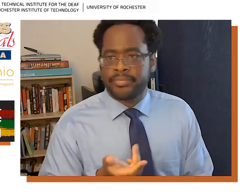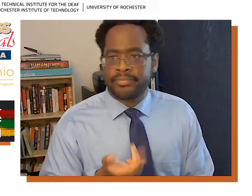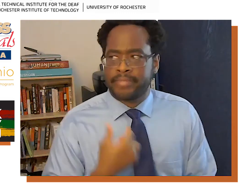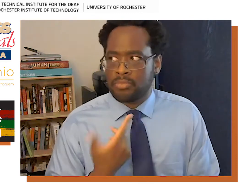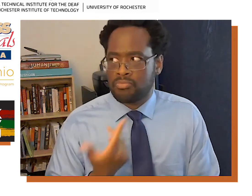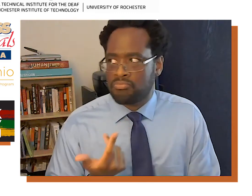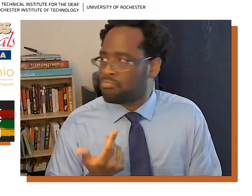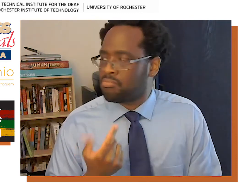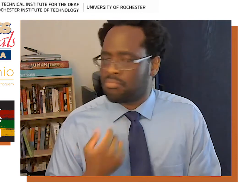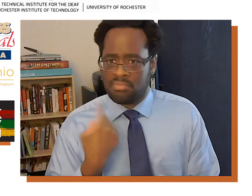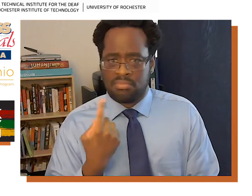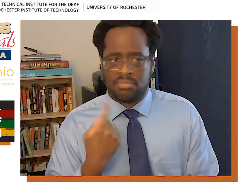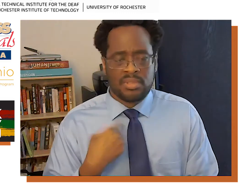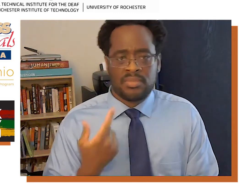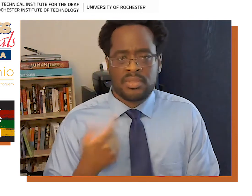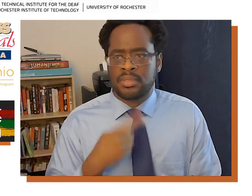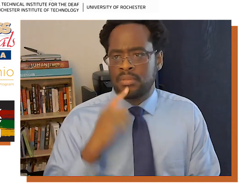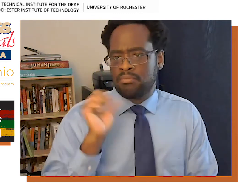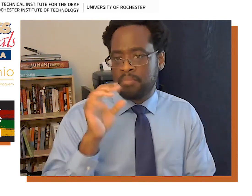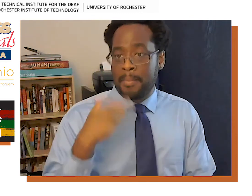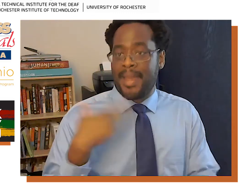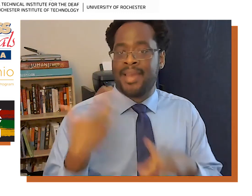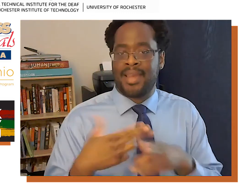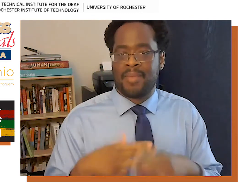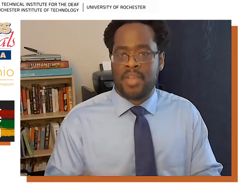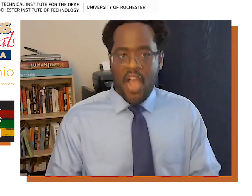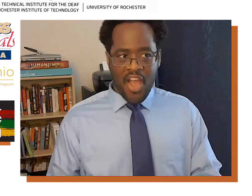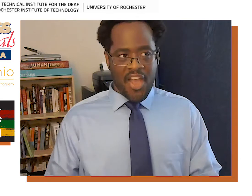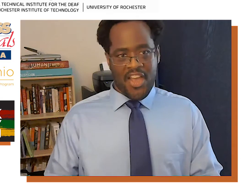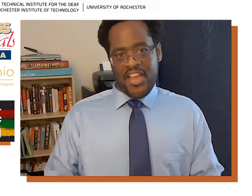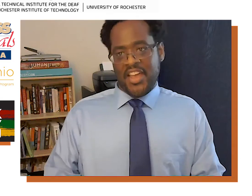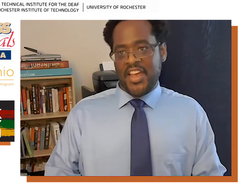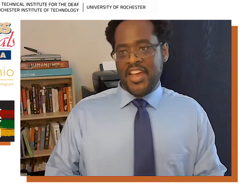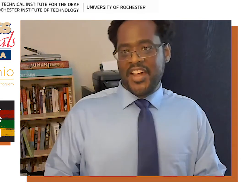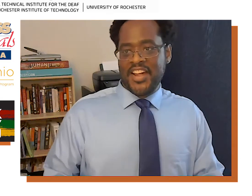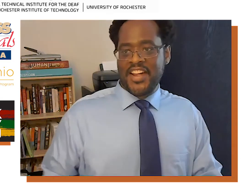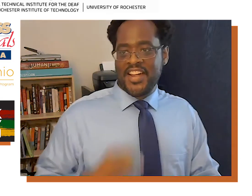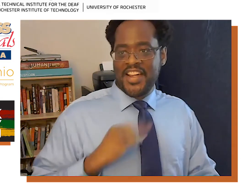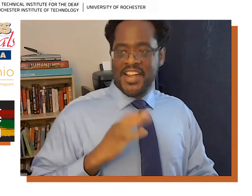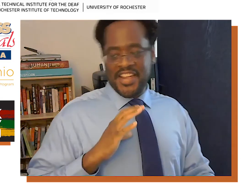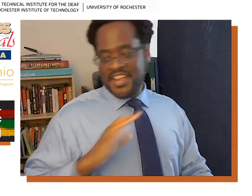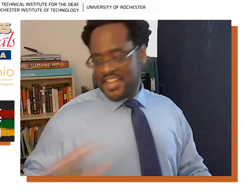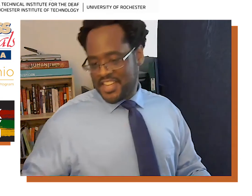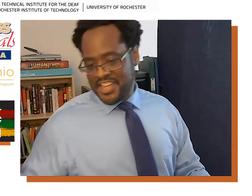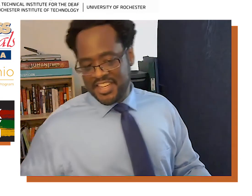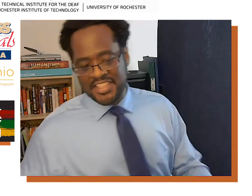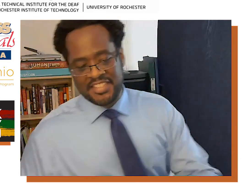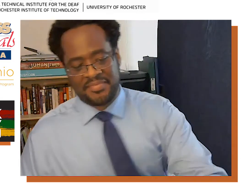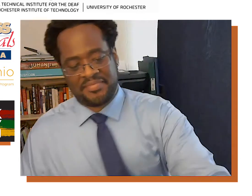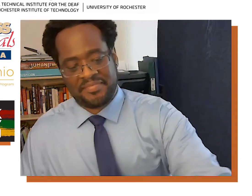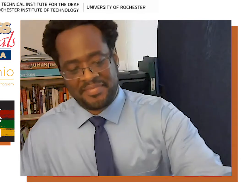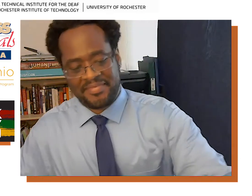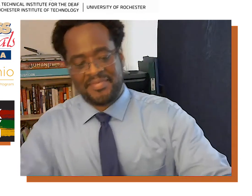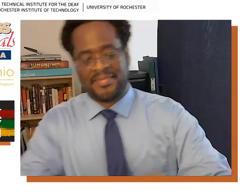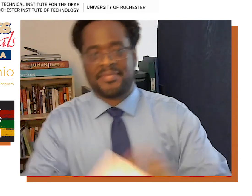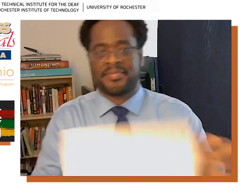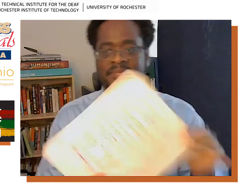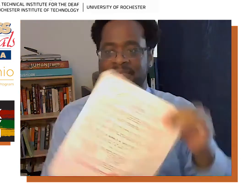and only one wrong," and then they said my name, and I was so shocked and so proud of it,